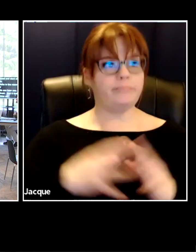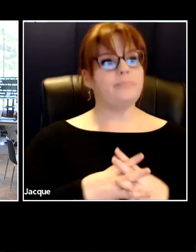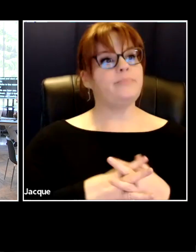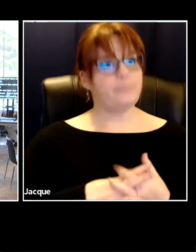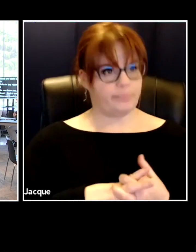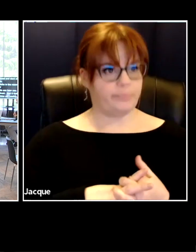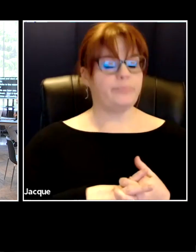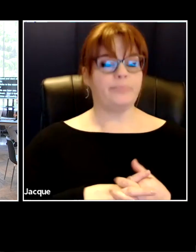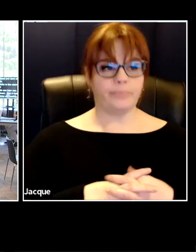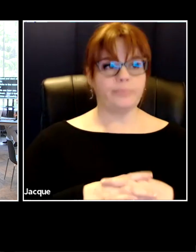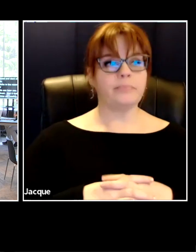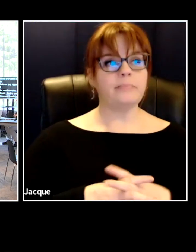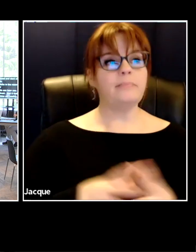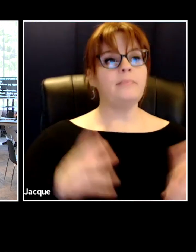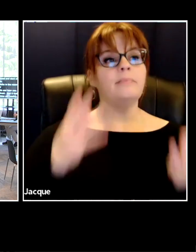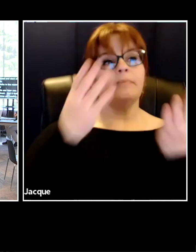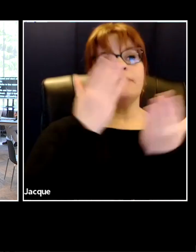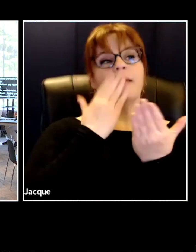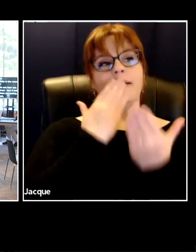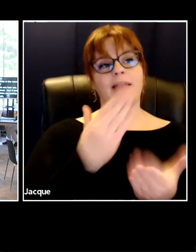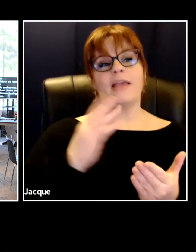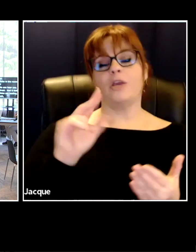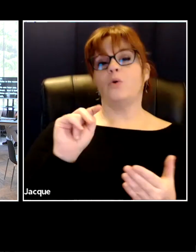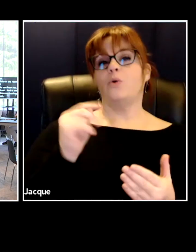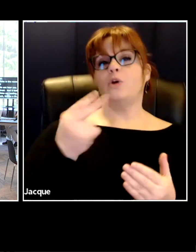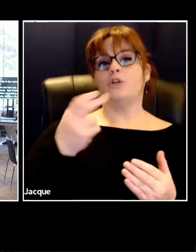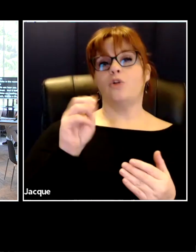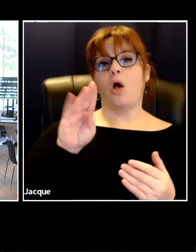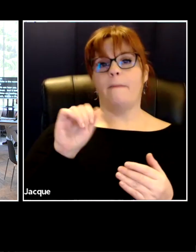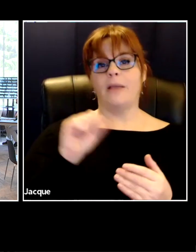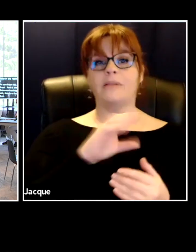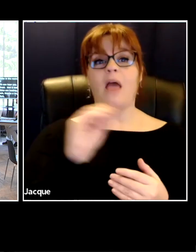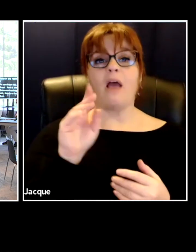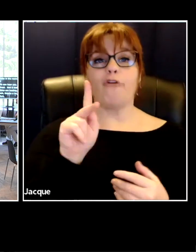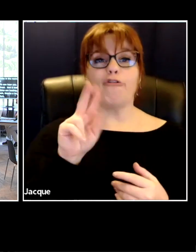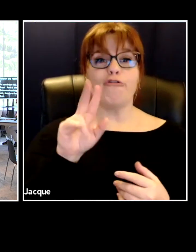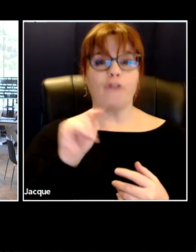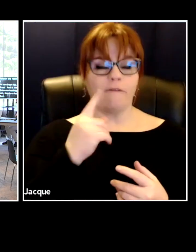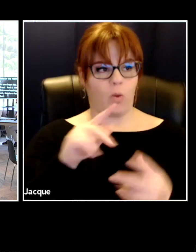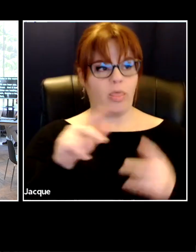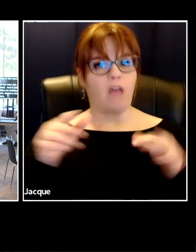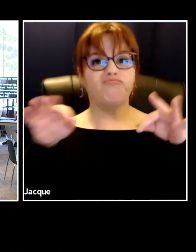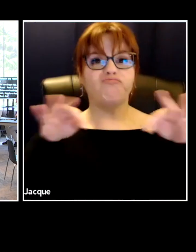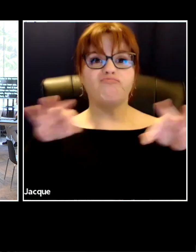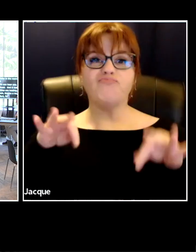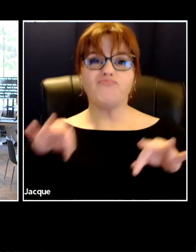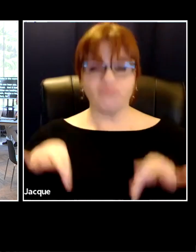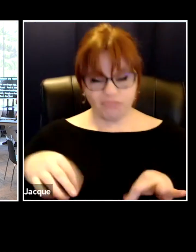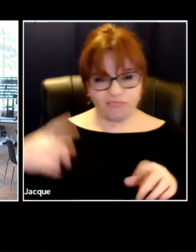so yeah, thanks. Thanks a lot, Thomas and Kurt for um that that walk through. Um, and you know,